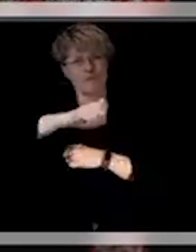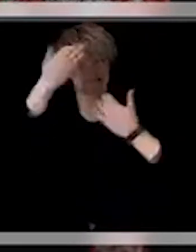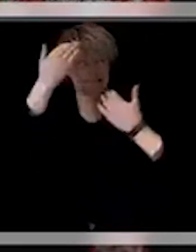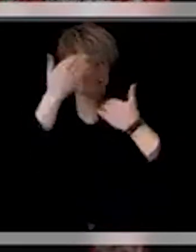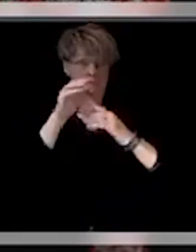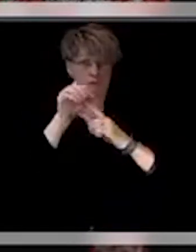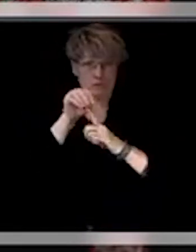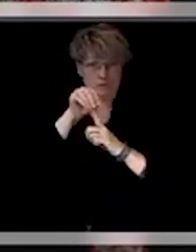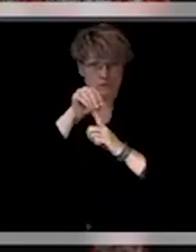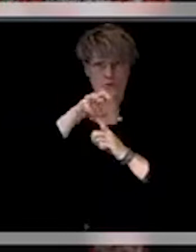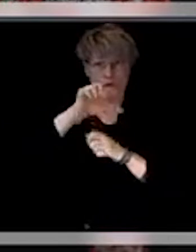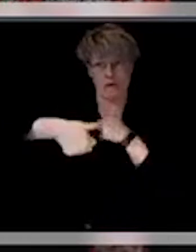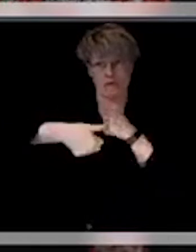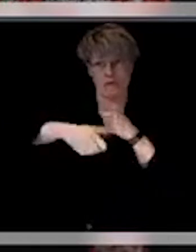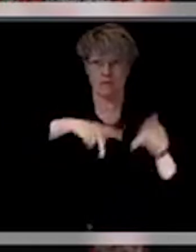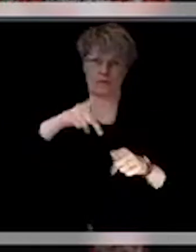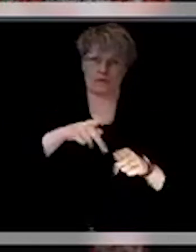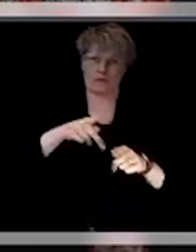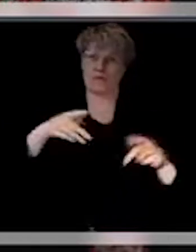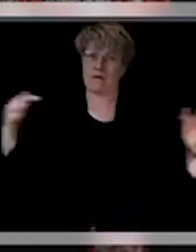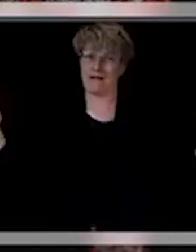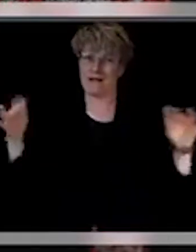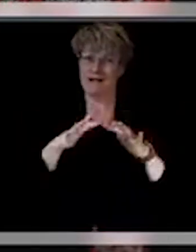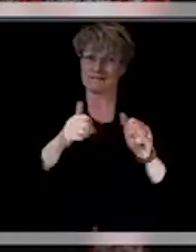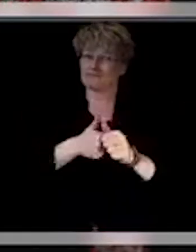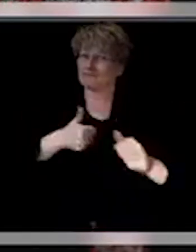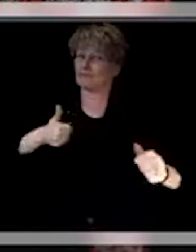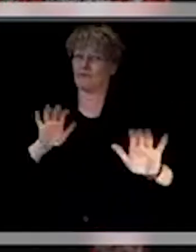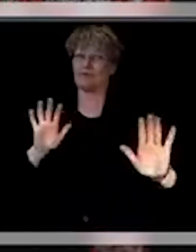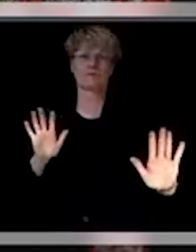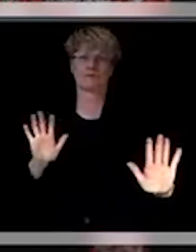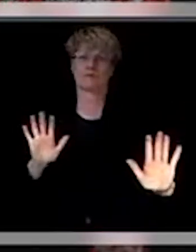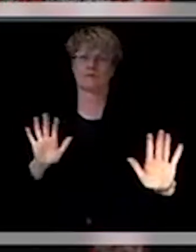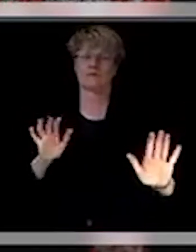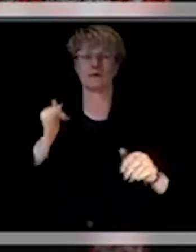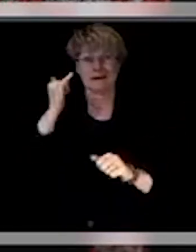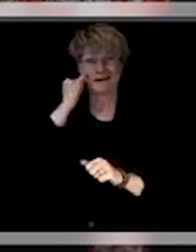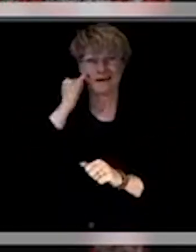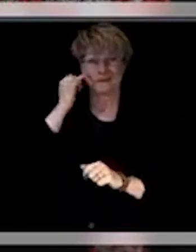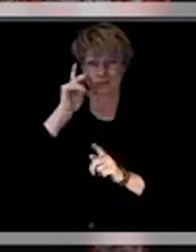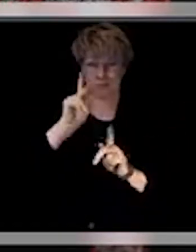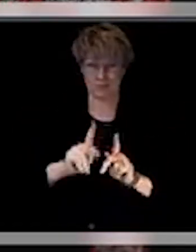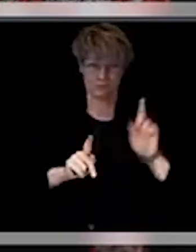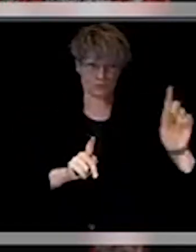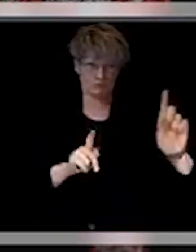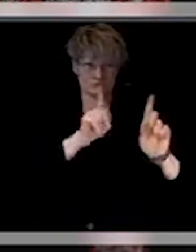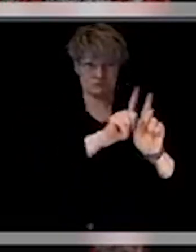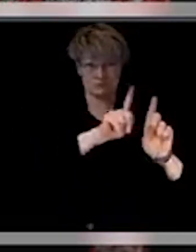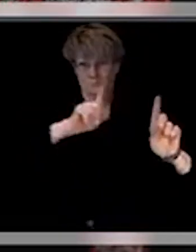to others, avoid gatherings and to practice physical distancing and use face coverings